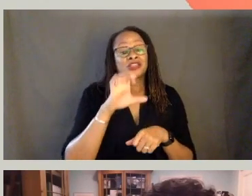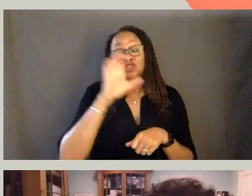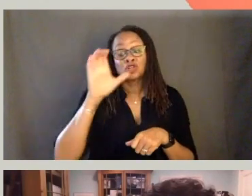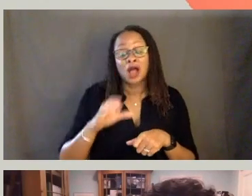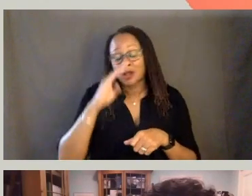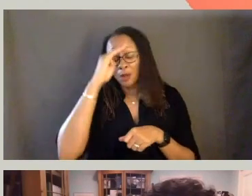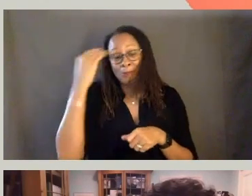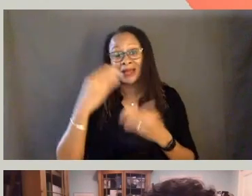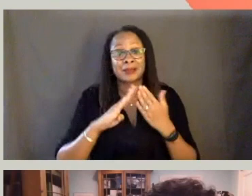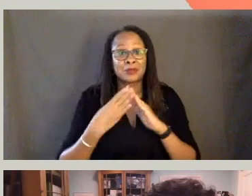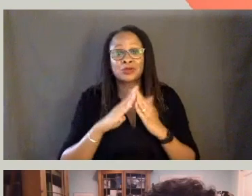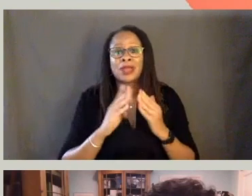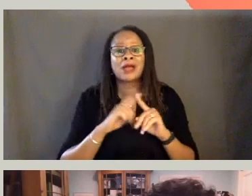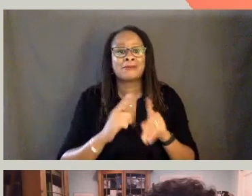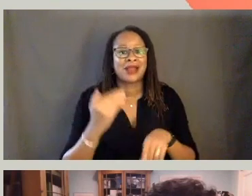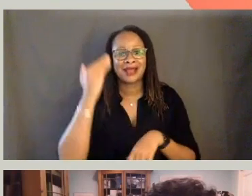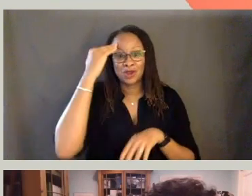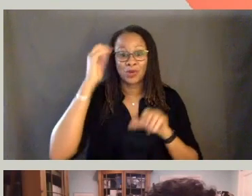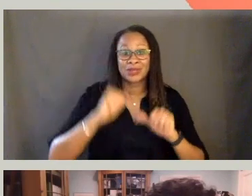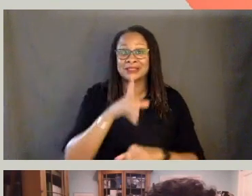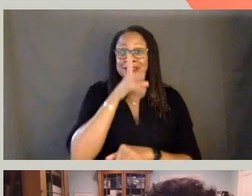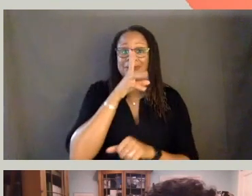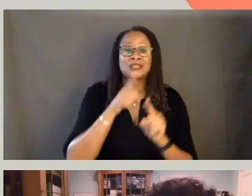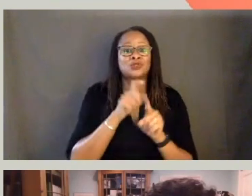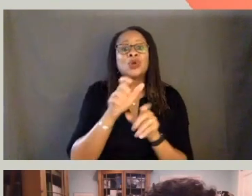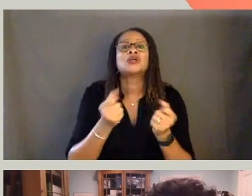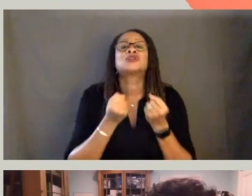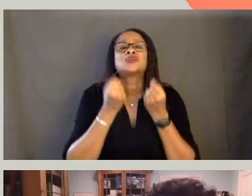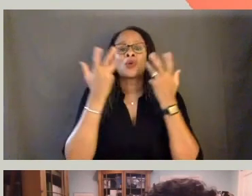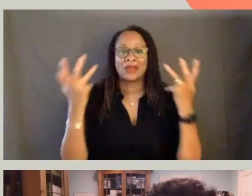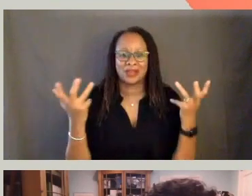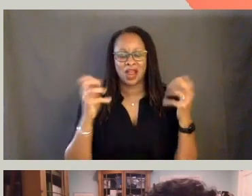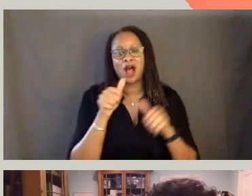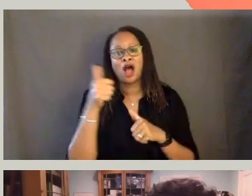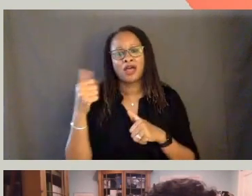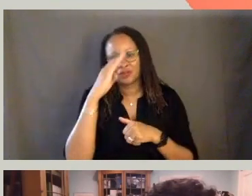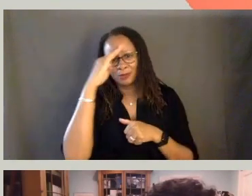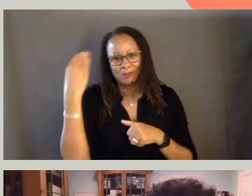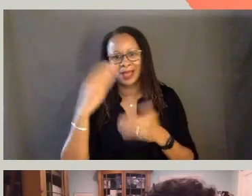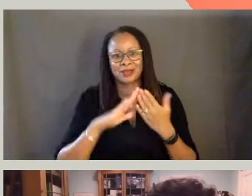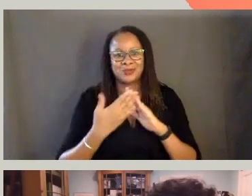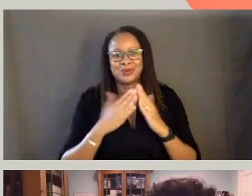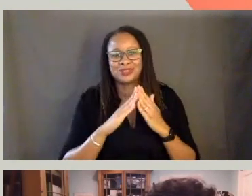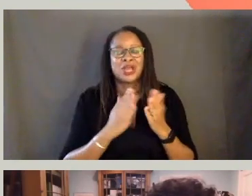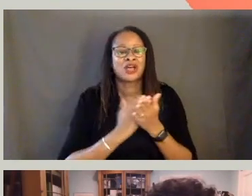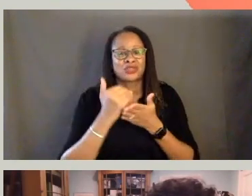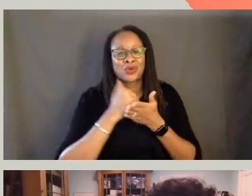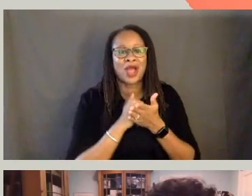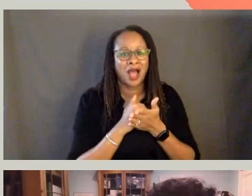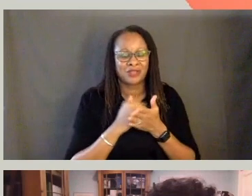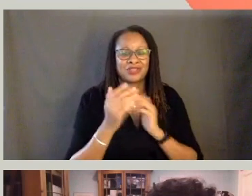but I know that it can speak to so many other black communities throughout the country and the world so.